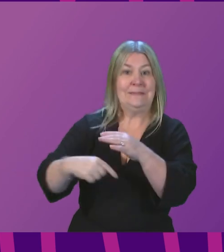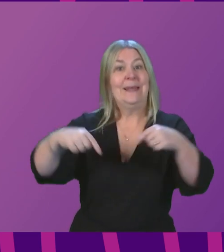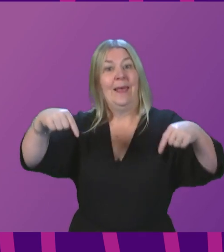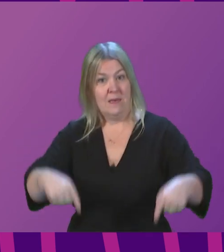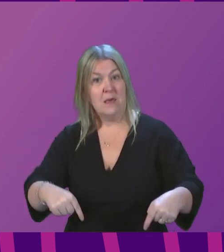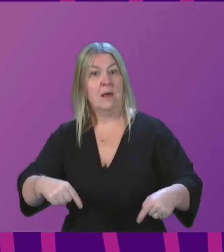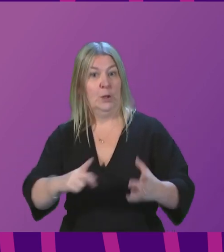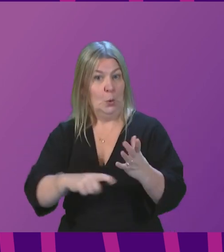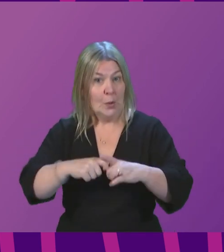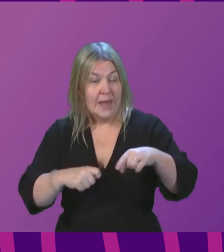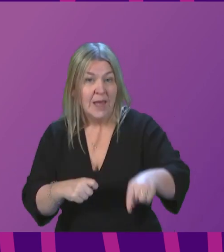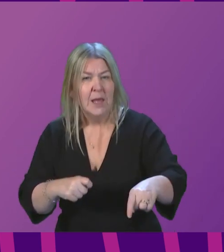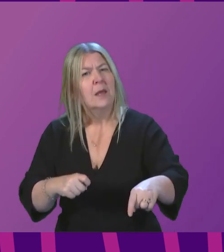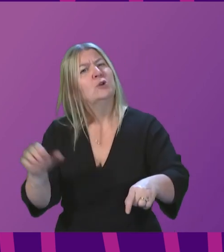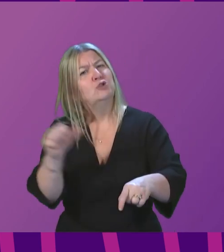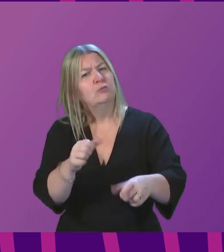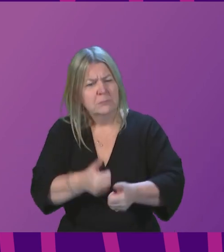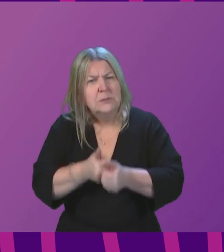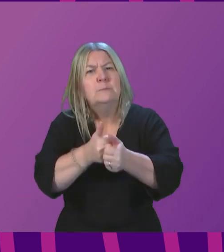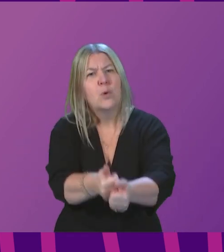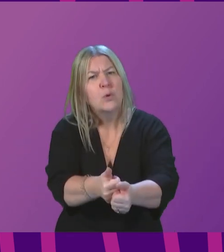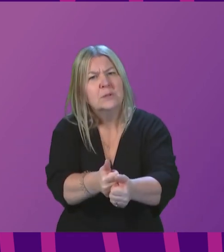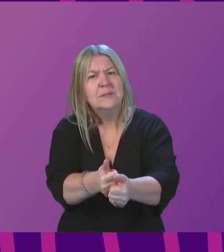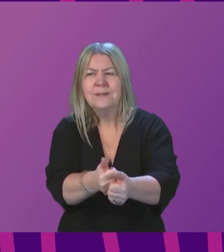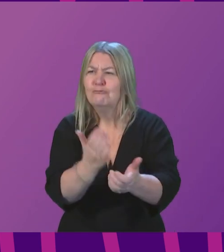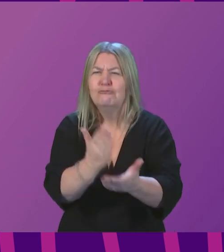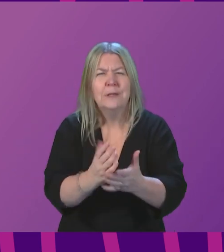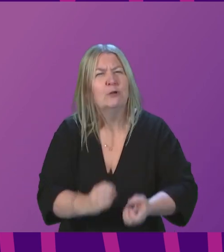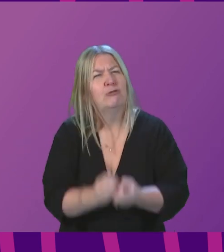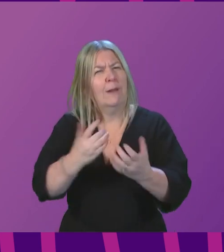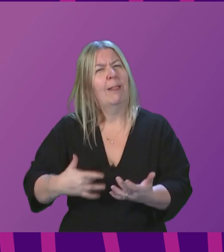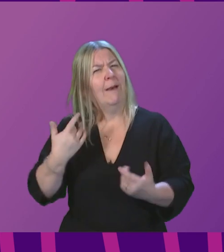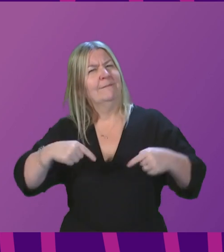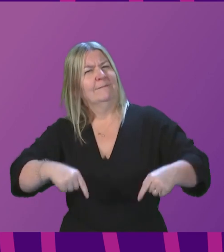begin to rebuild their lives and have access to essential services and the support and